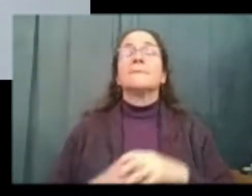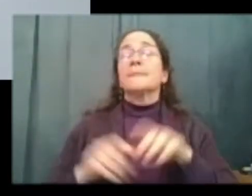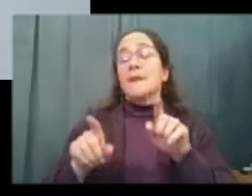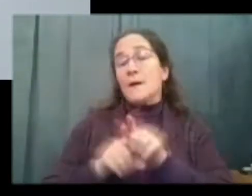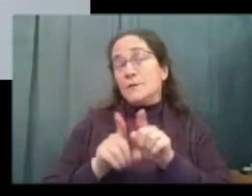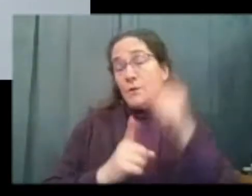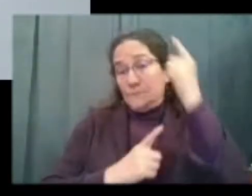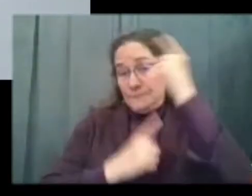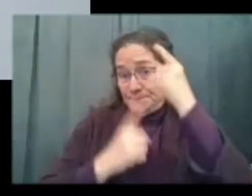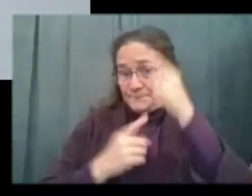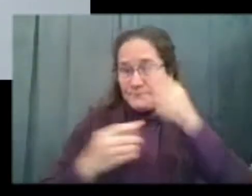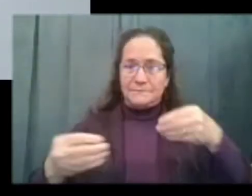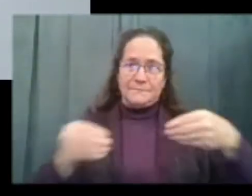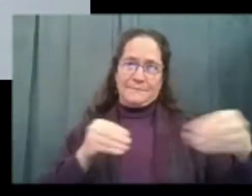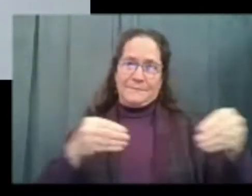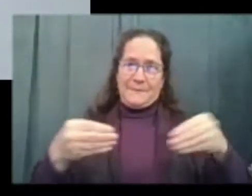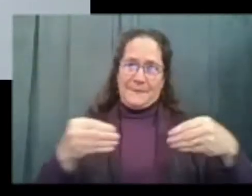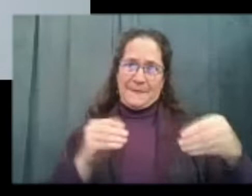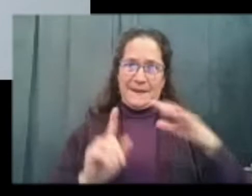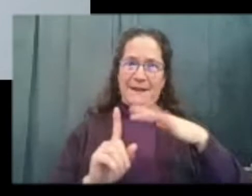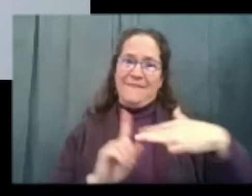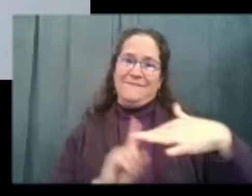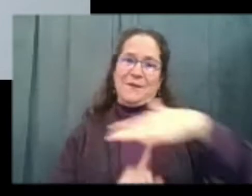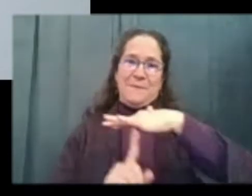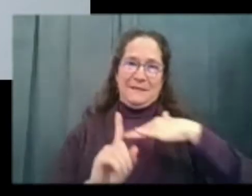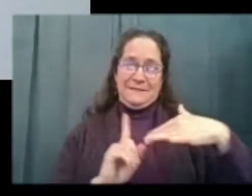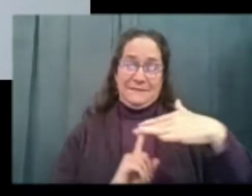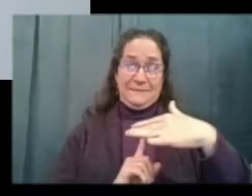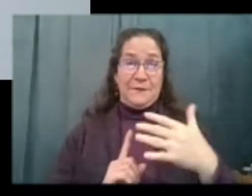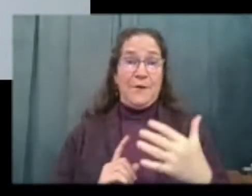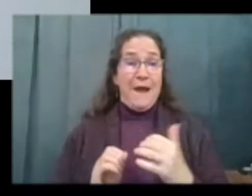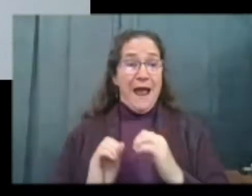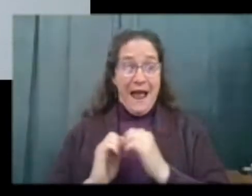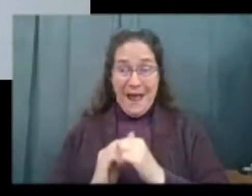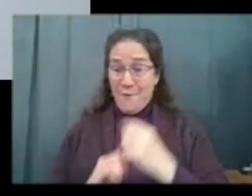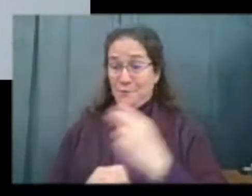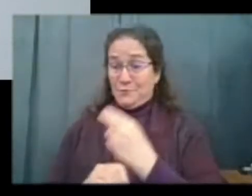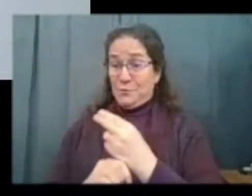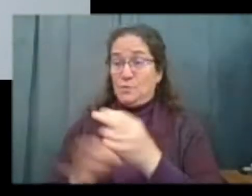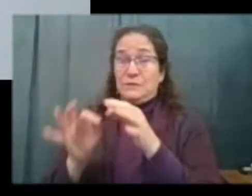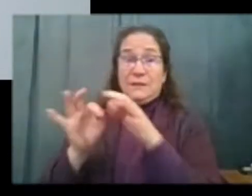flexible with the environment. How 1 uses language on site, at the school or in the virtual environment can